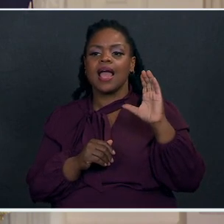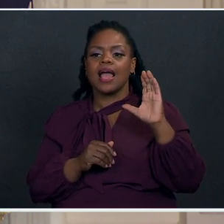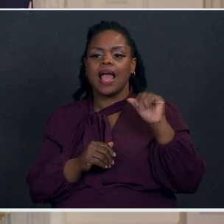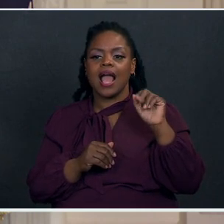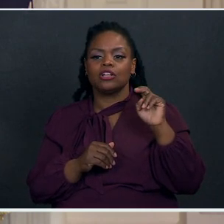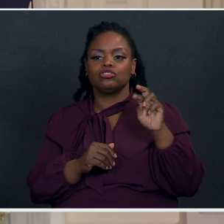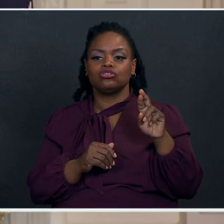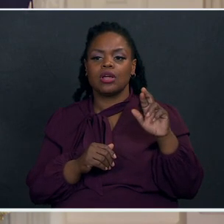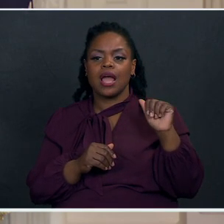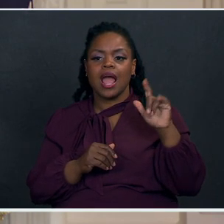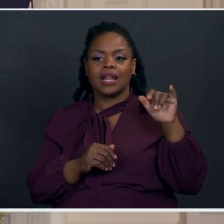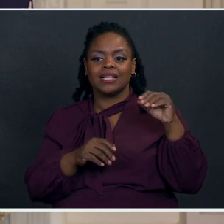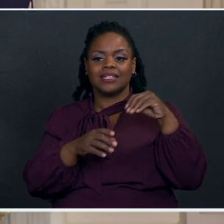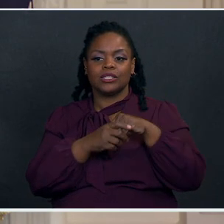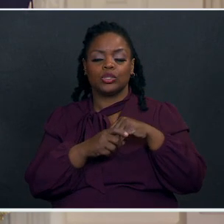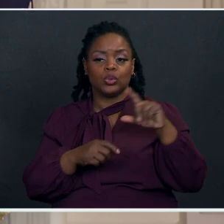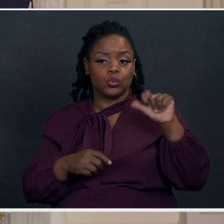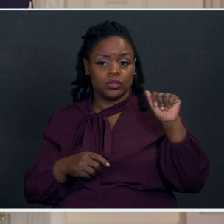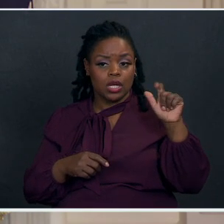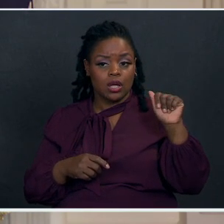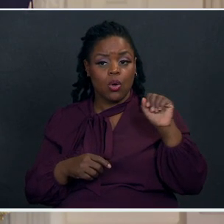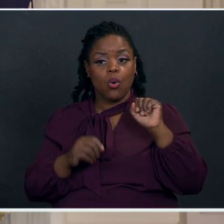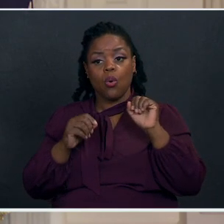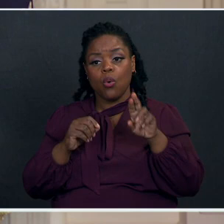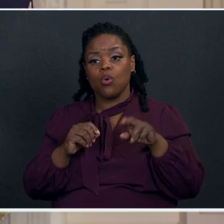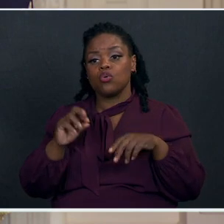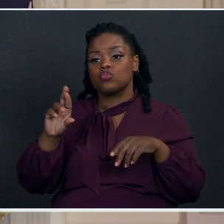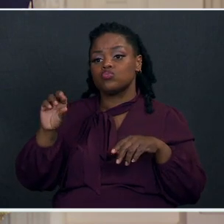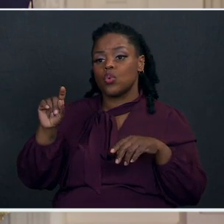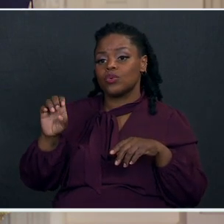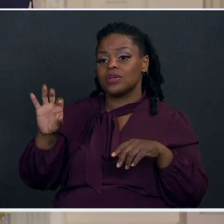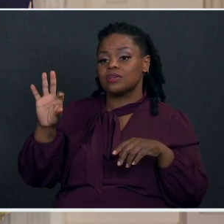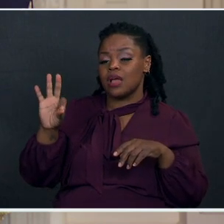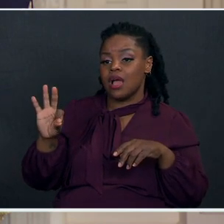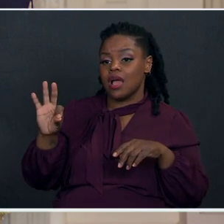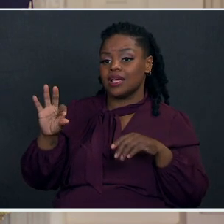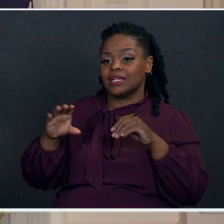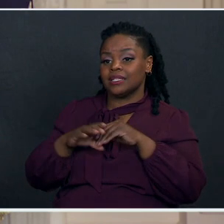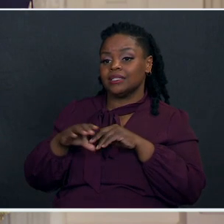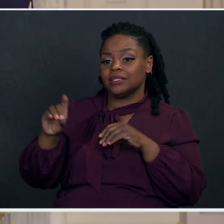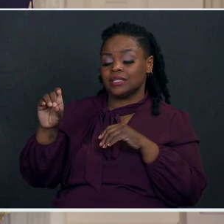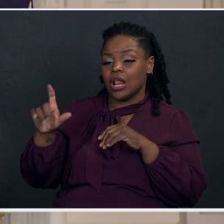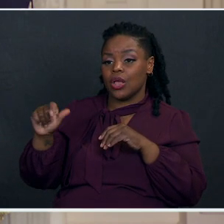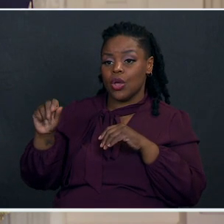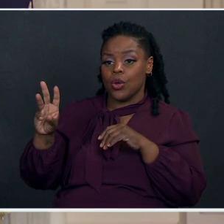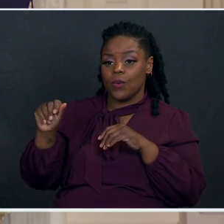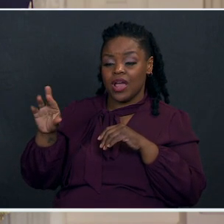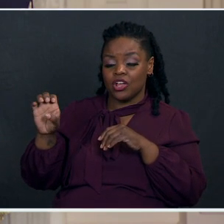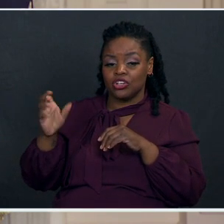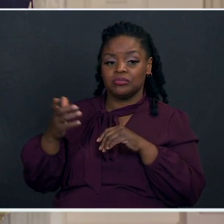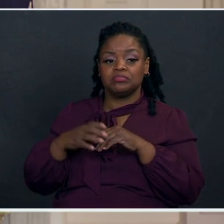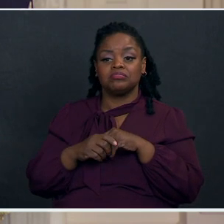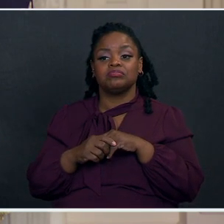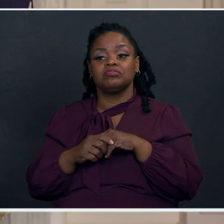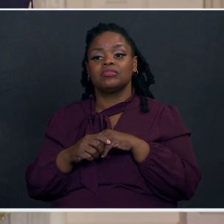or the Route 9 corridor in the state of Delaware. That's why we're going to work to make sure that they receive